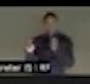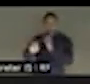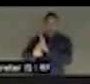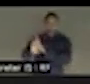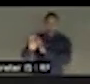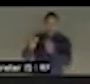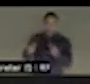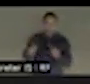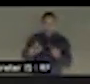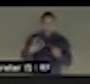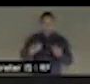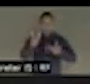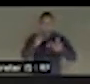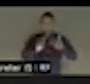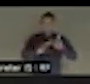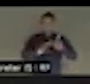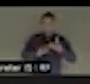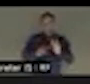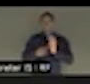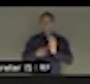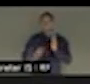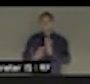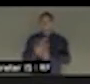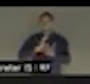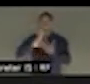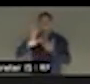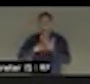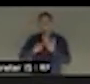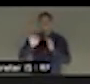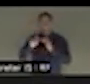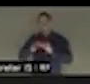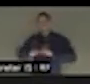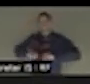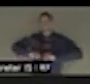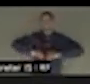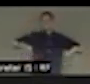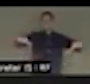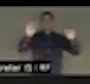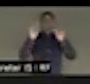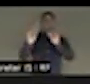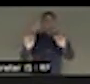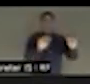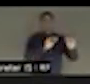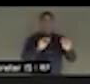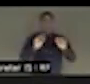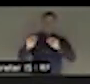and you'll find it as useful as we intended it to be. That was the short update.